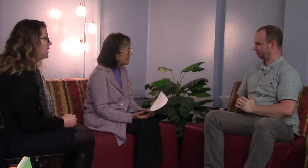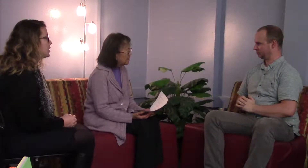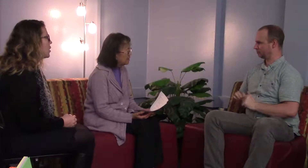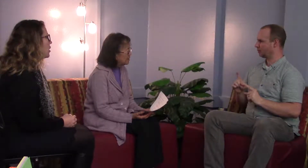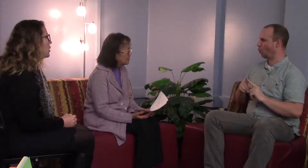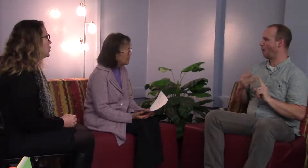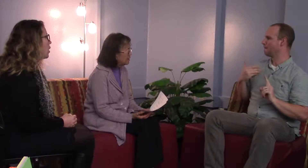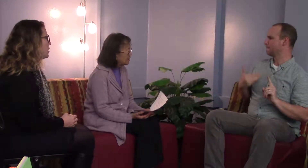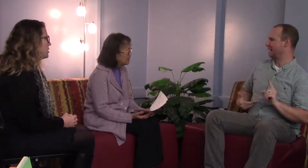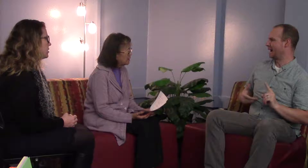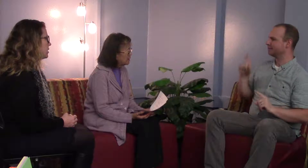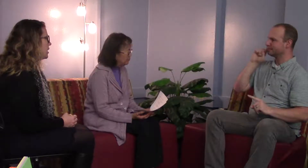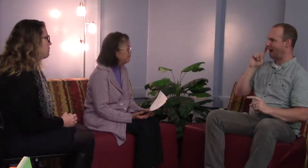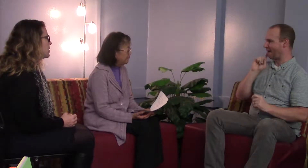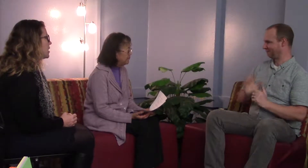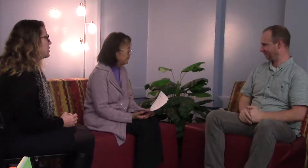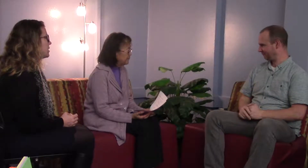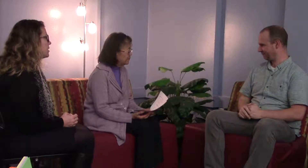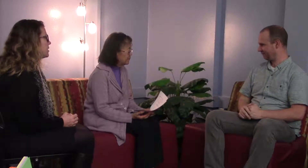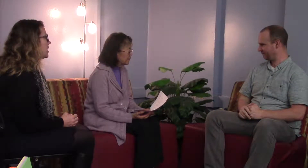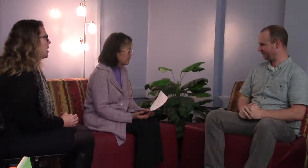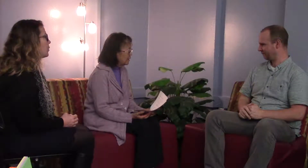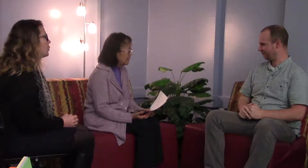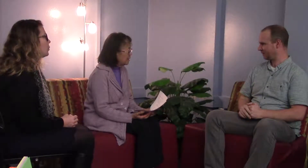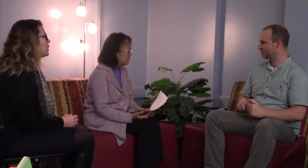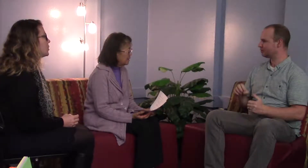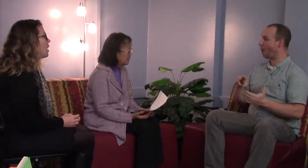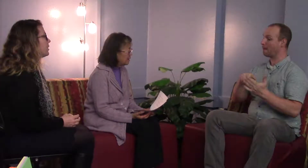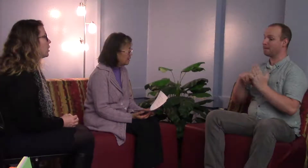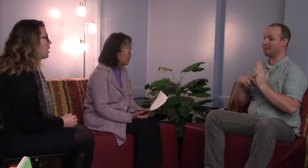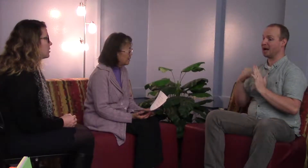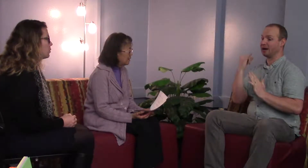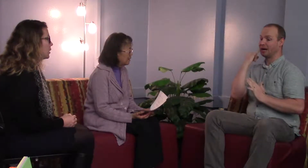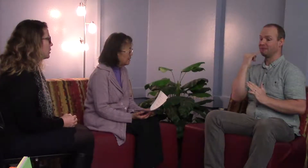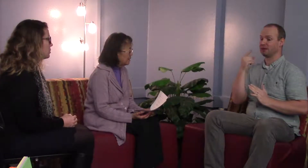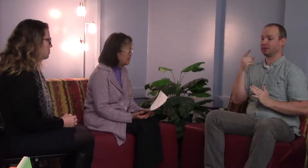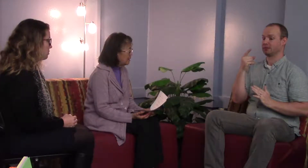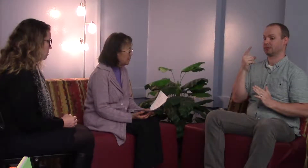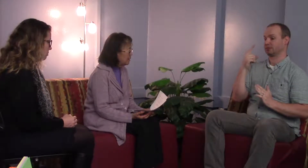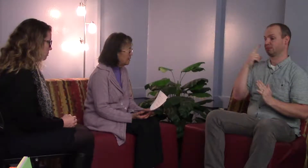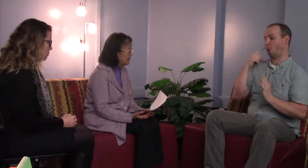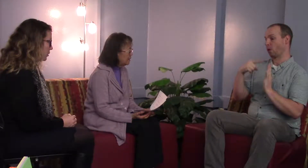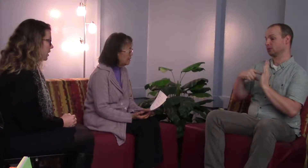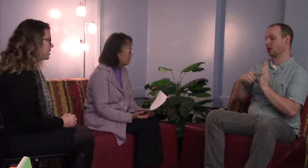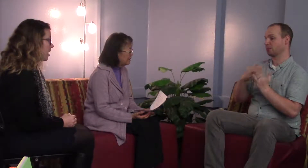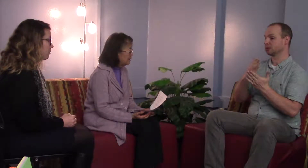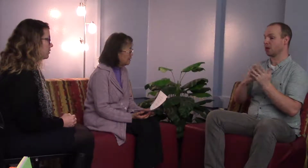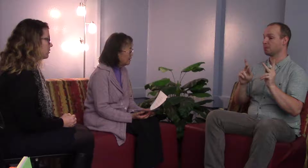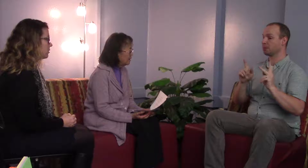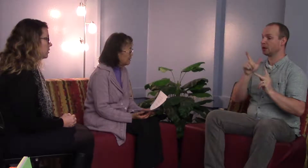It's not a loss. It emphasizes that we do not have a loss. We are merely Deaf.